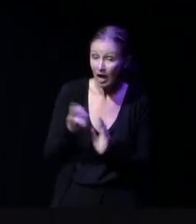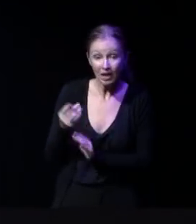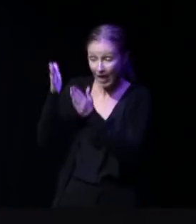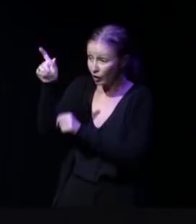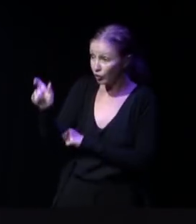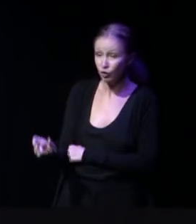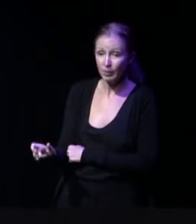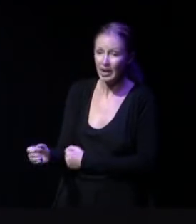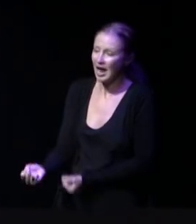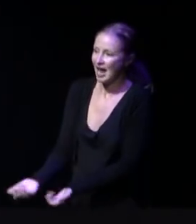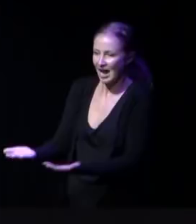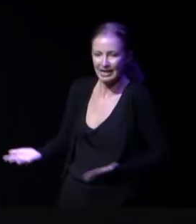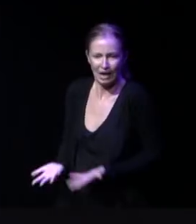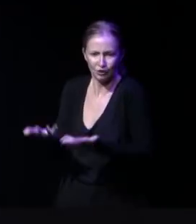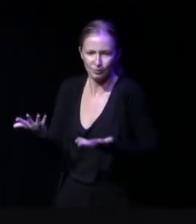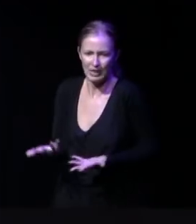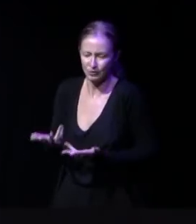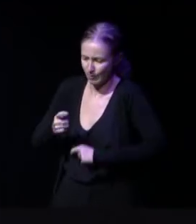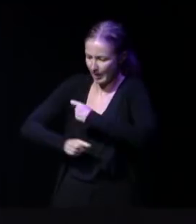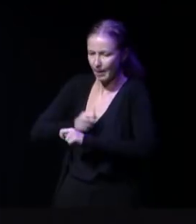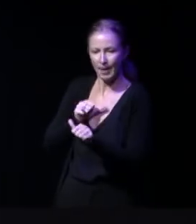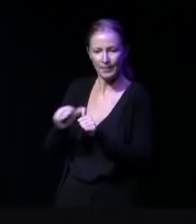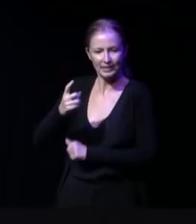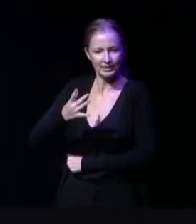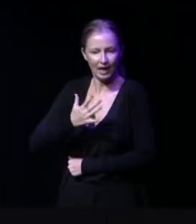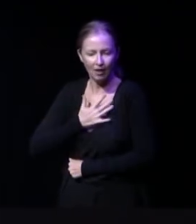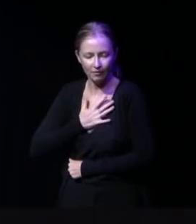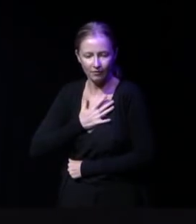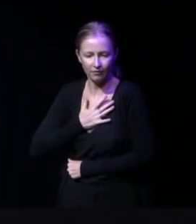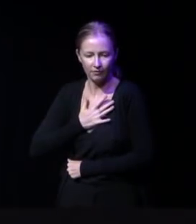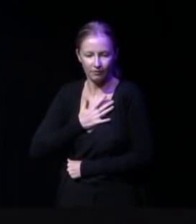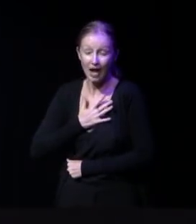to more fully inhabit our best selves? I am suggesting that when we enter a room,